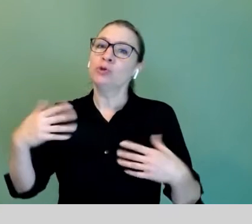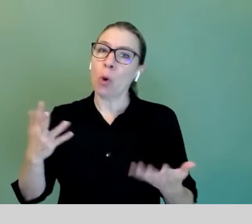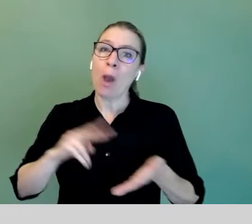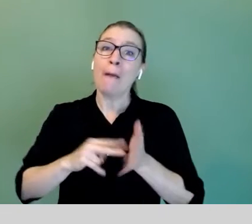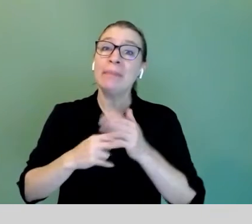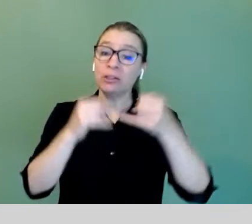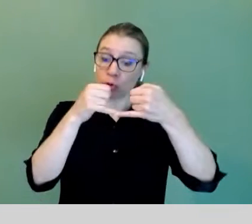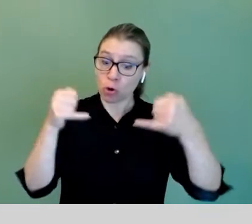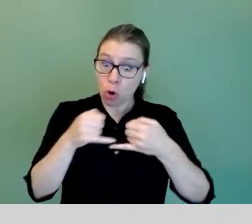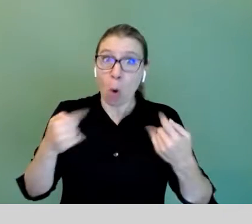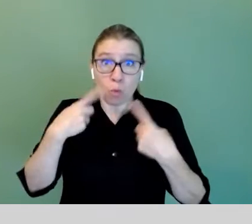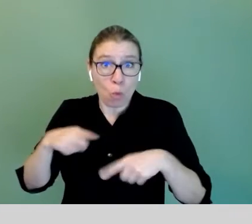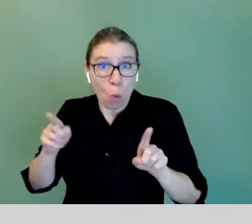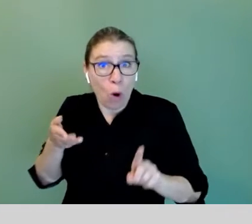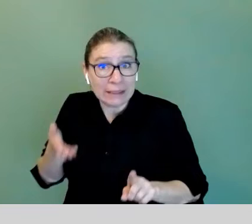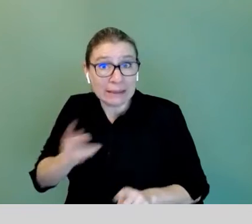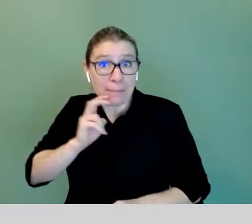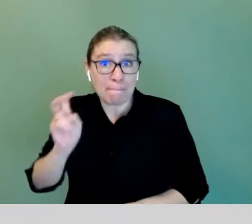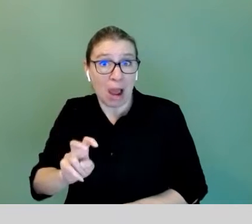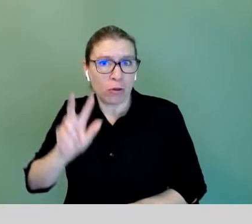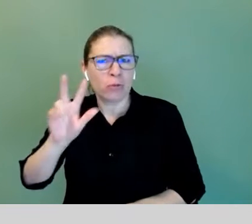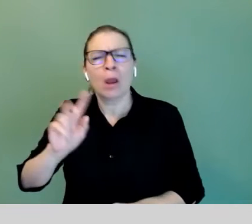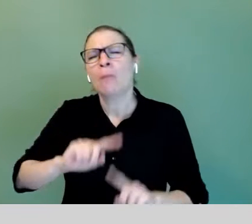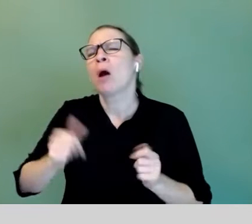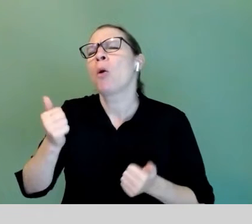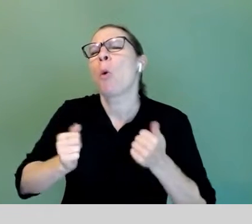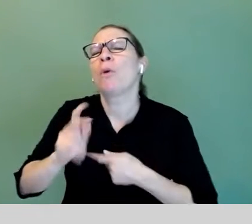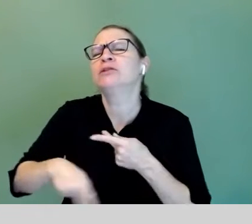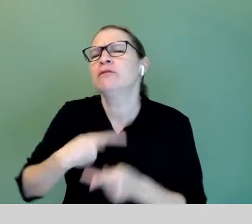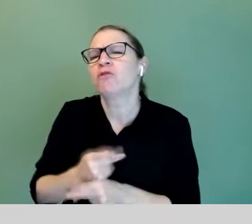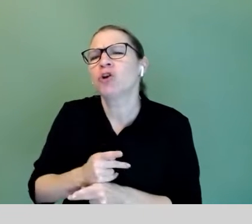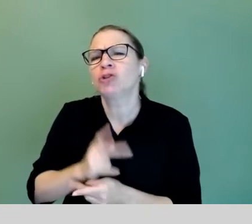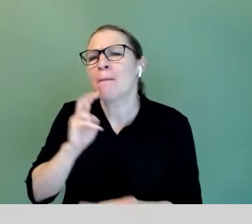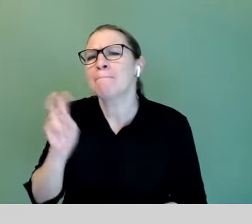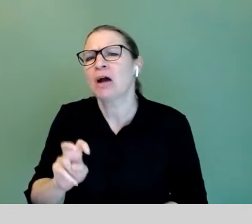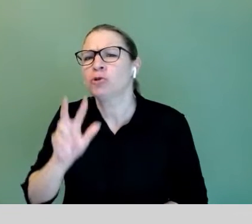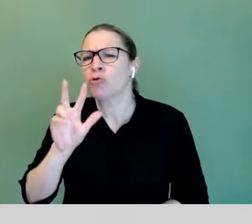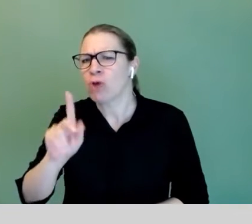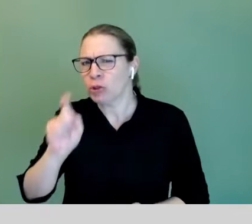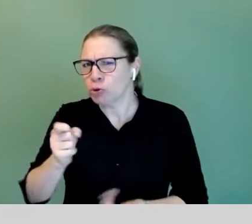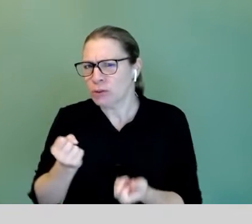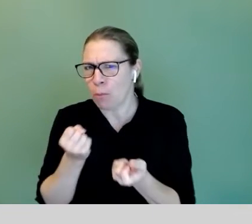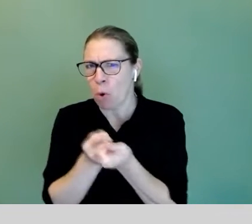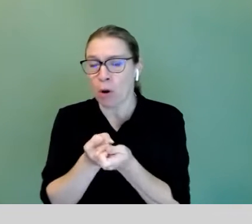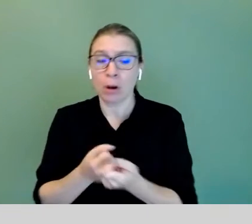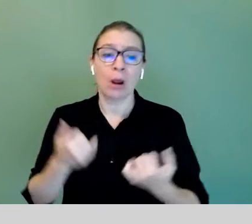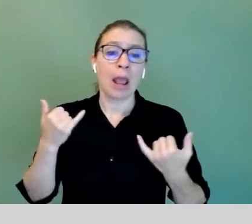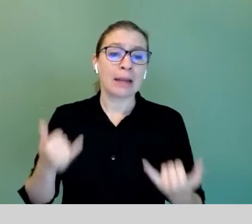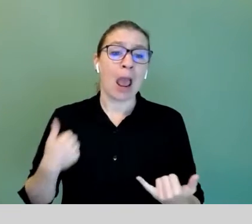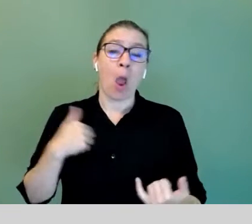This means that your code works in Python 3, but which version of Python 3 should we support?